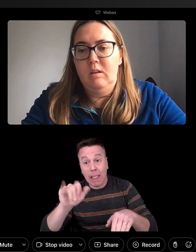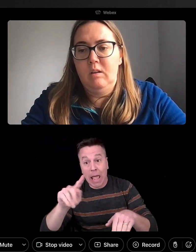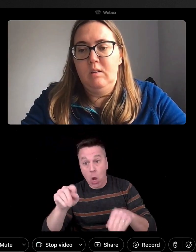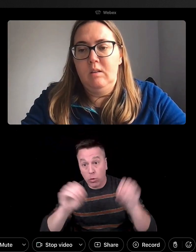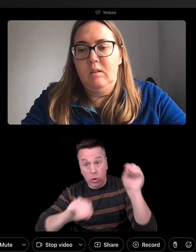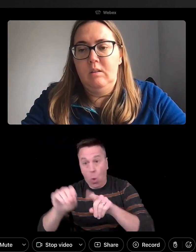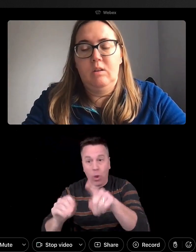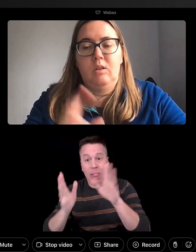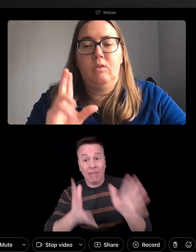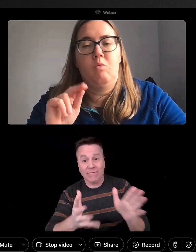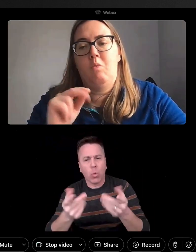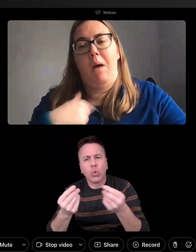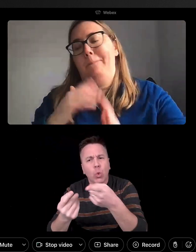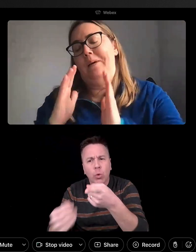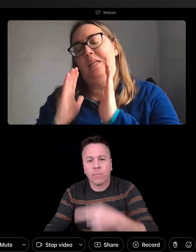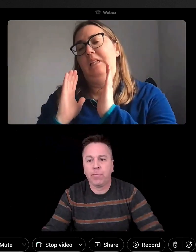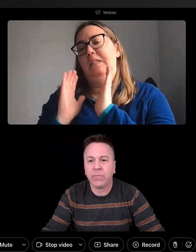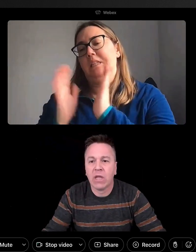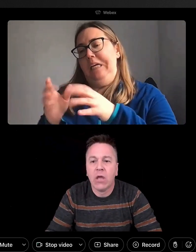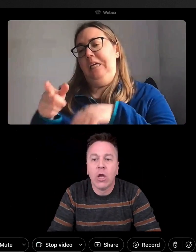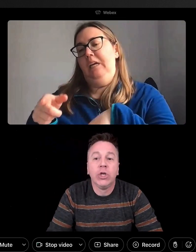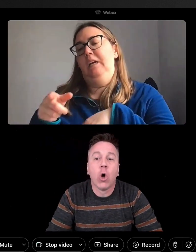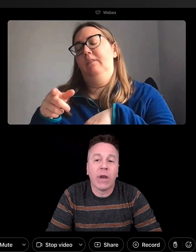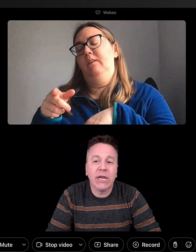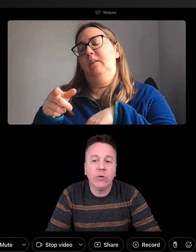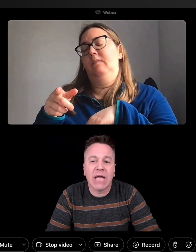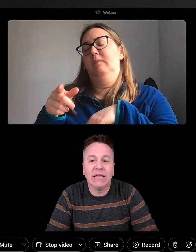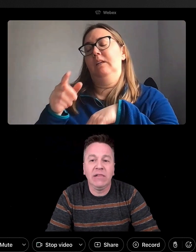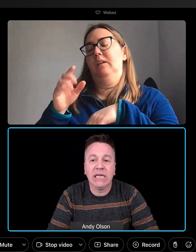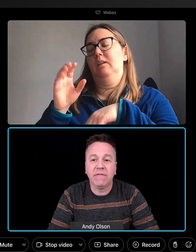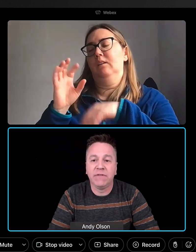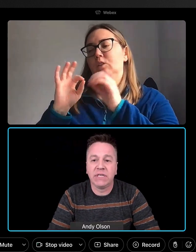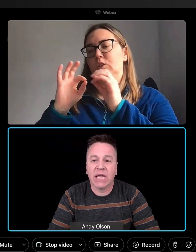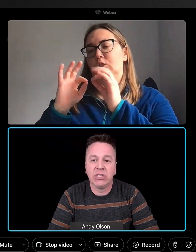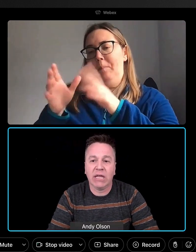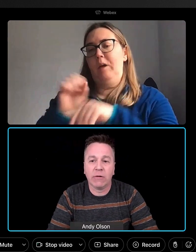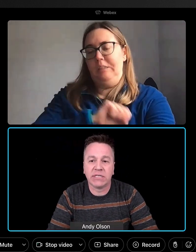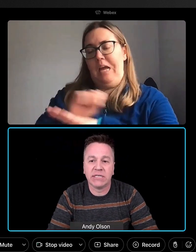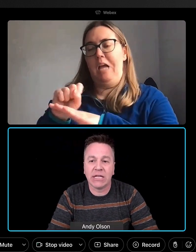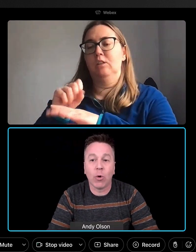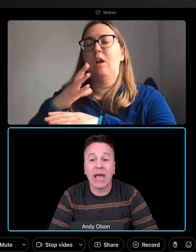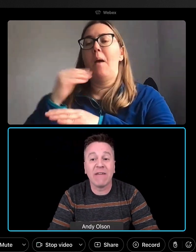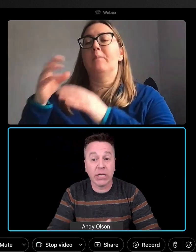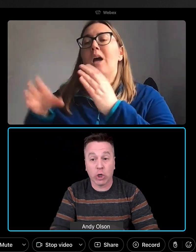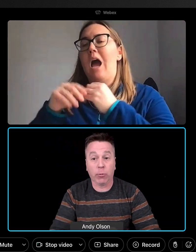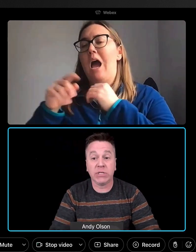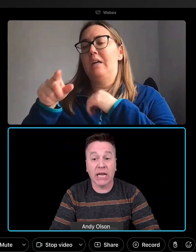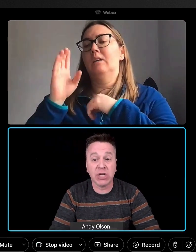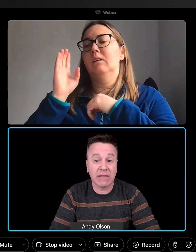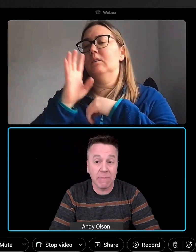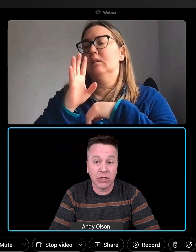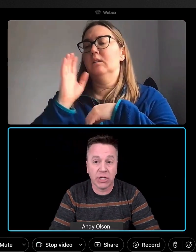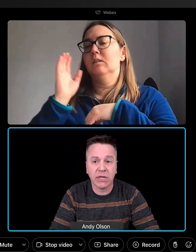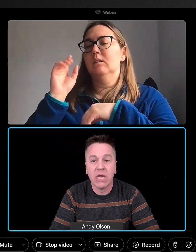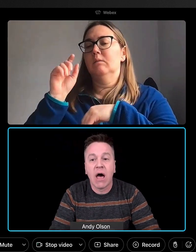No, what I do is I leave the stage layout set, so I have interpreter staged as I mentioned